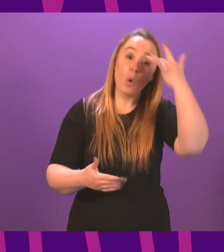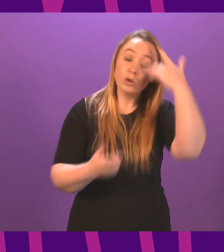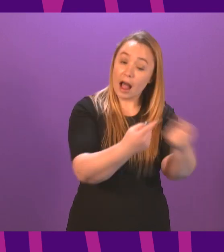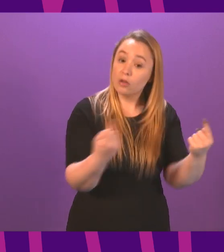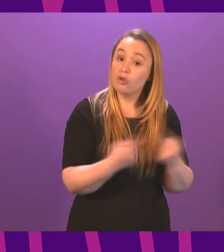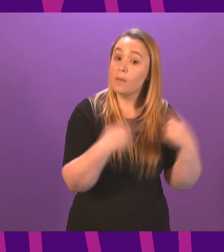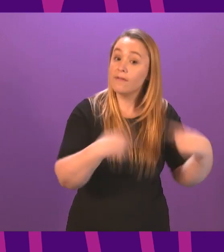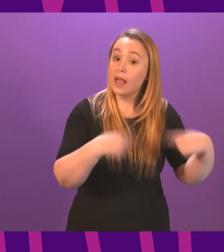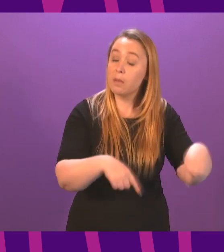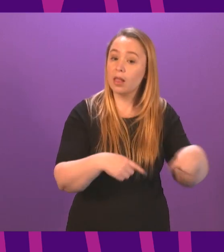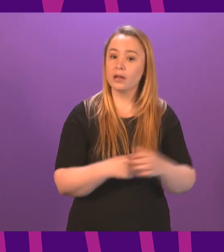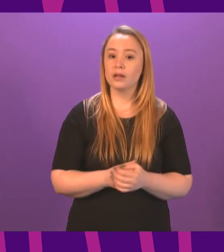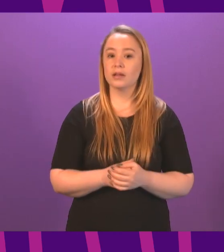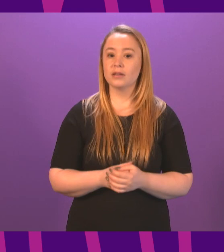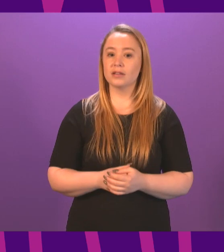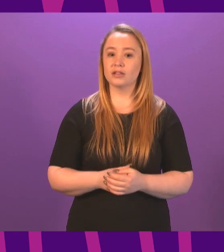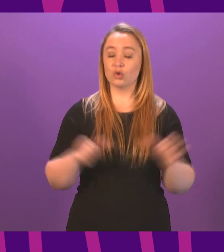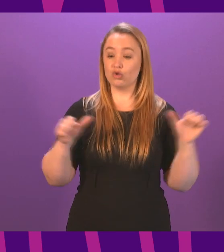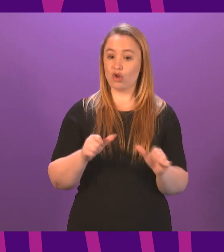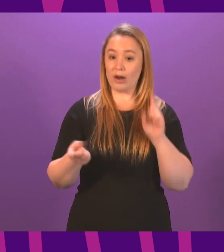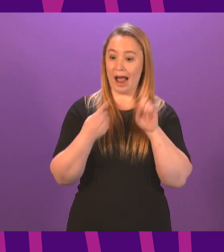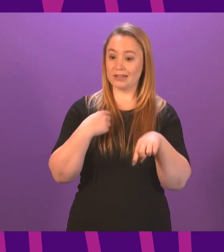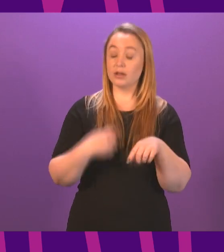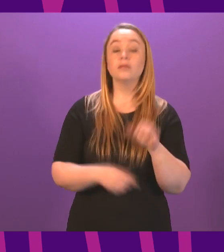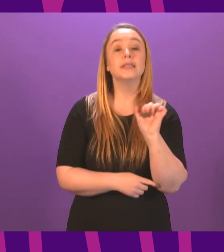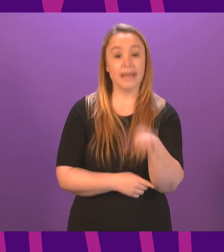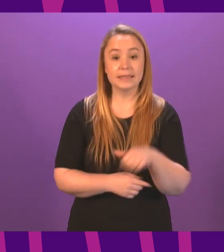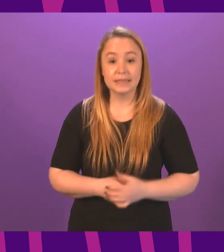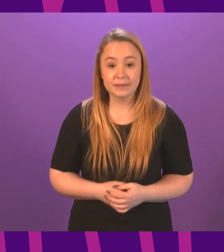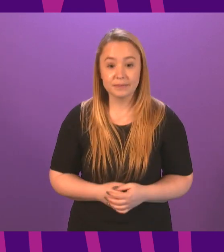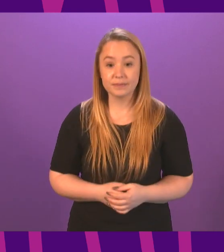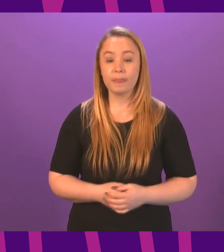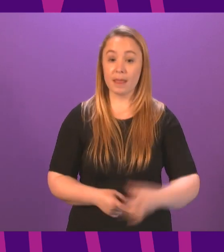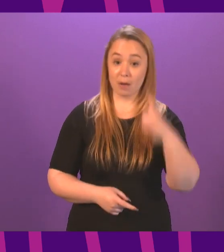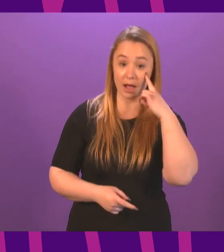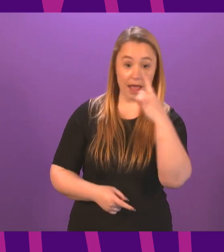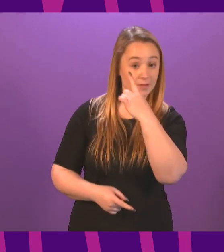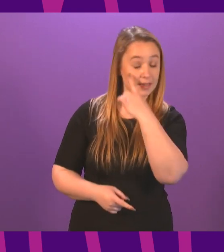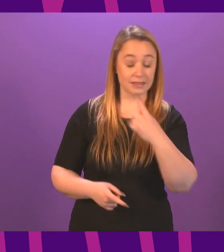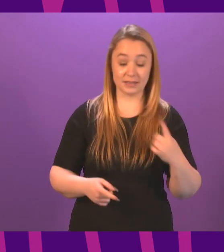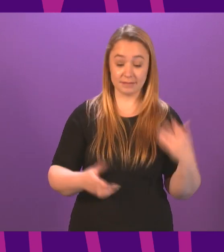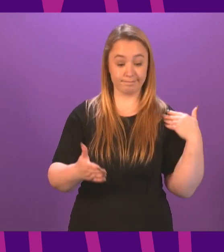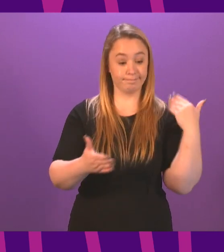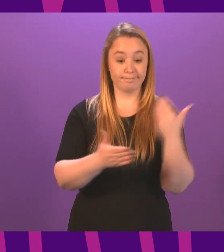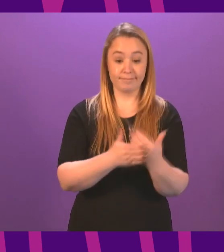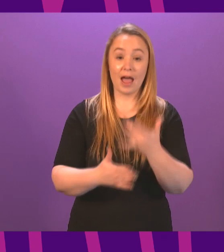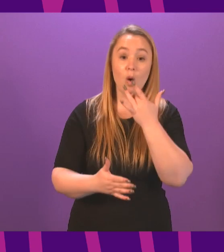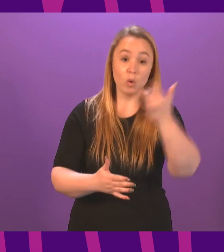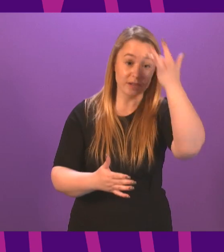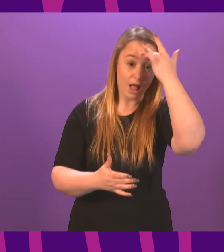“The short answer to that question is yes.”—[Official Report, 27 May 2020; c 10.] The evidence has long been clear that providing hotels for self-isolation significantly increases